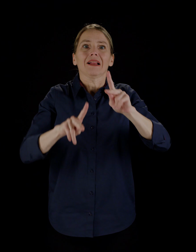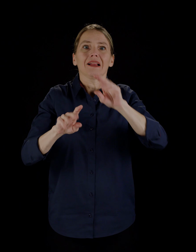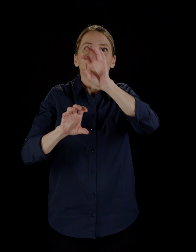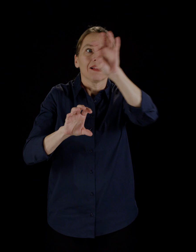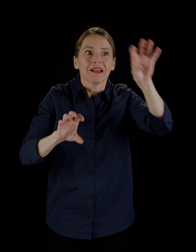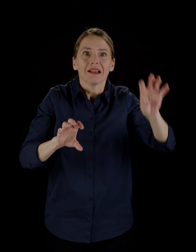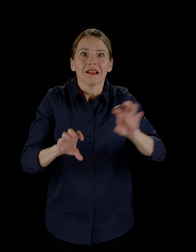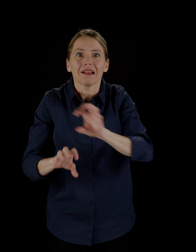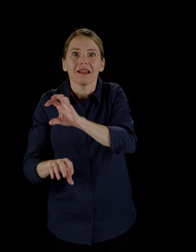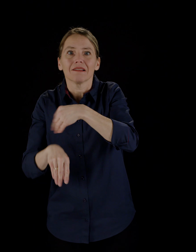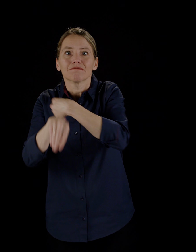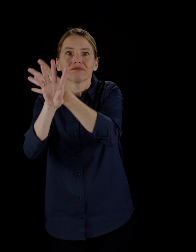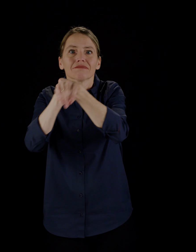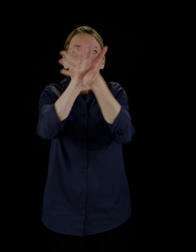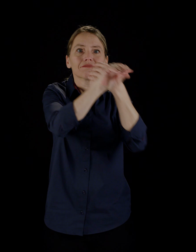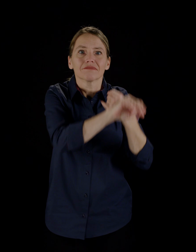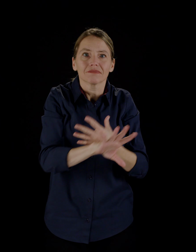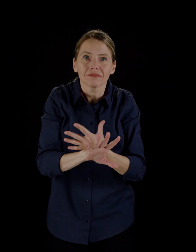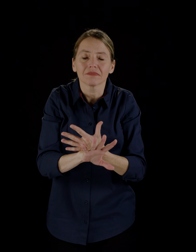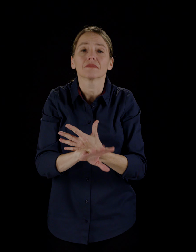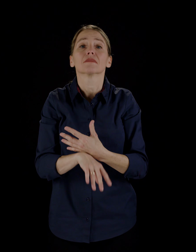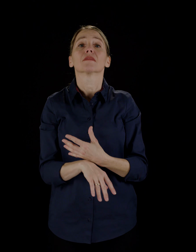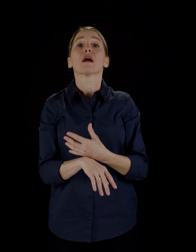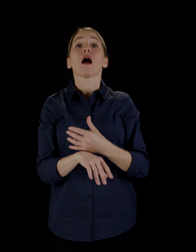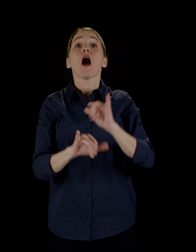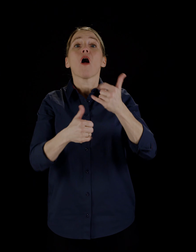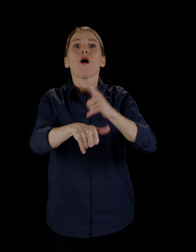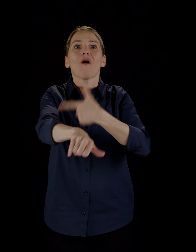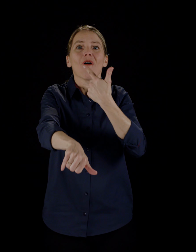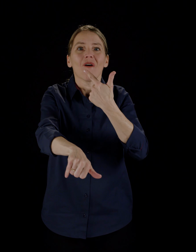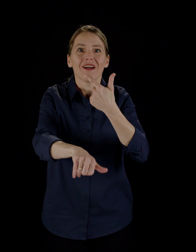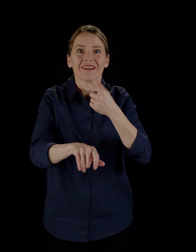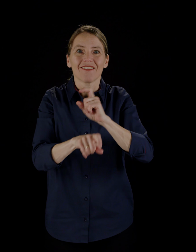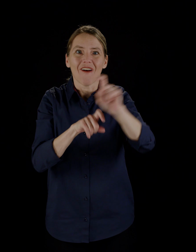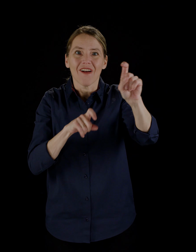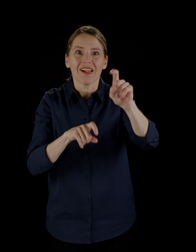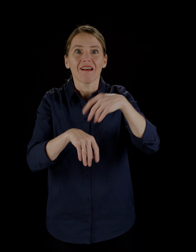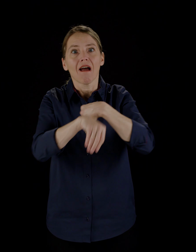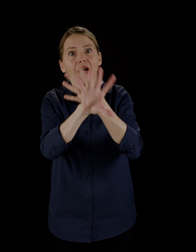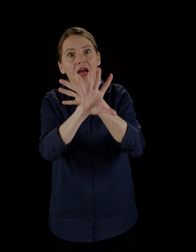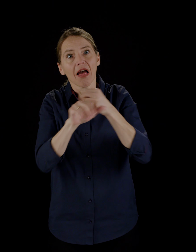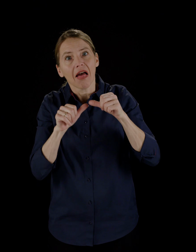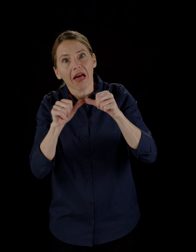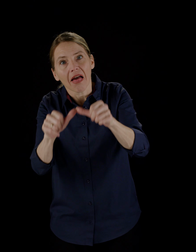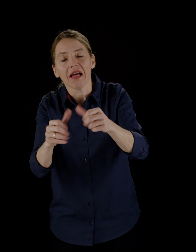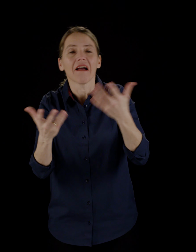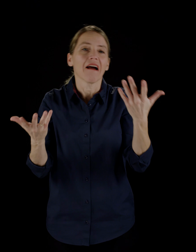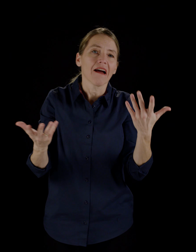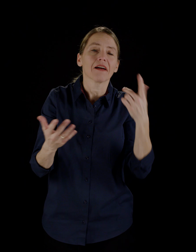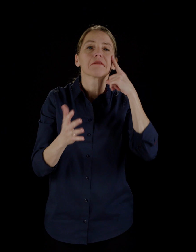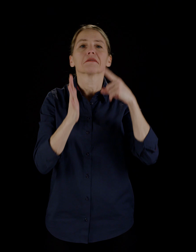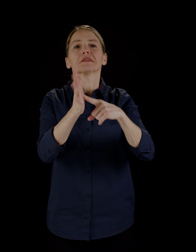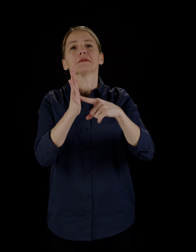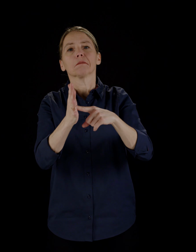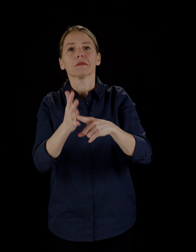To understand how much data each application uses, customers should consult with the specific service.